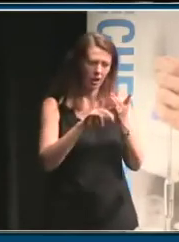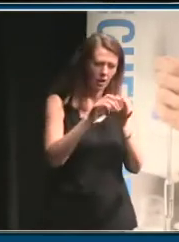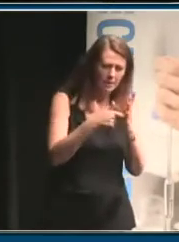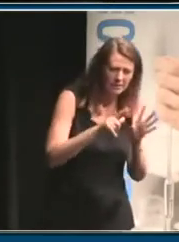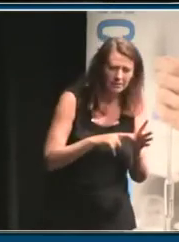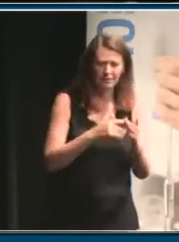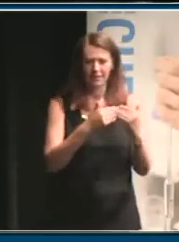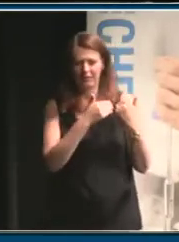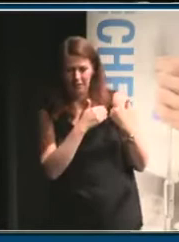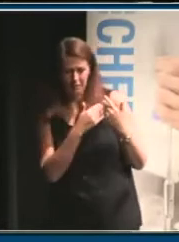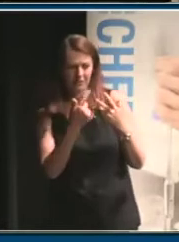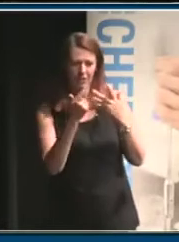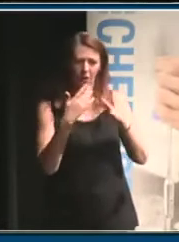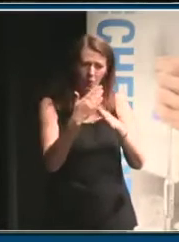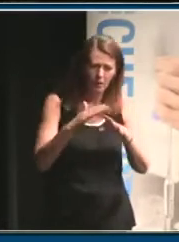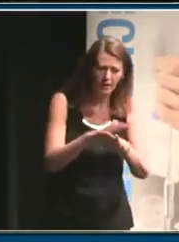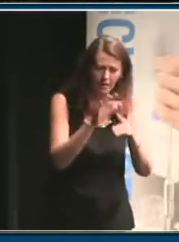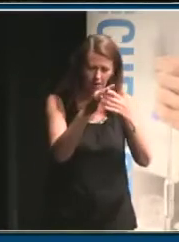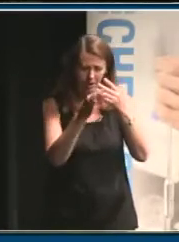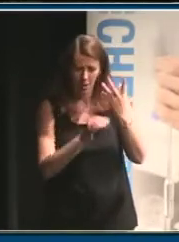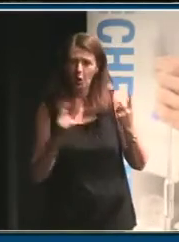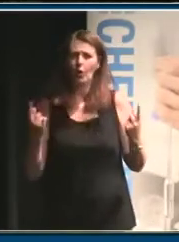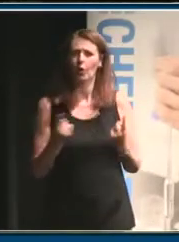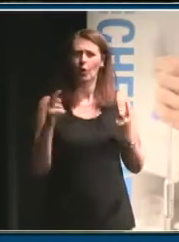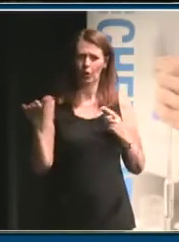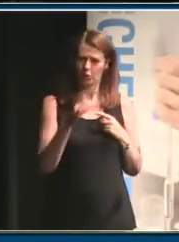corporate reputation, community relations. Who in their right mind wouldn't rather mitigate all